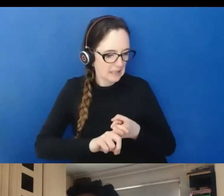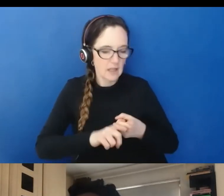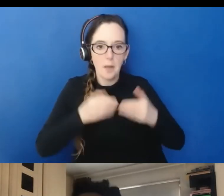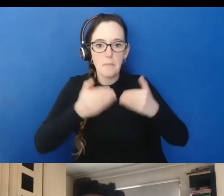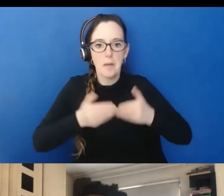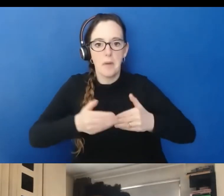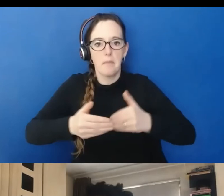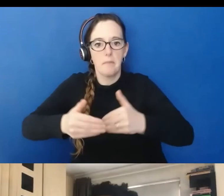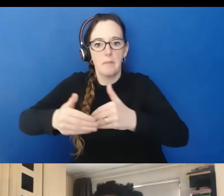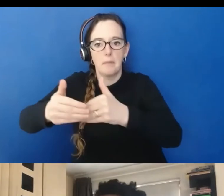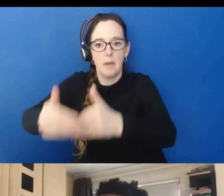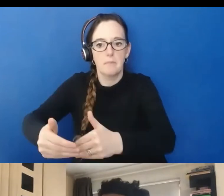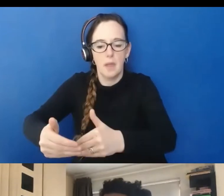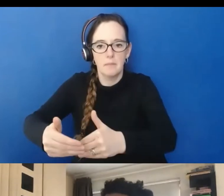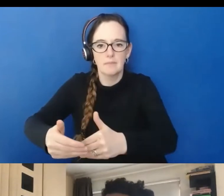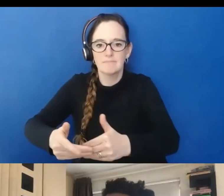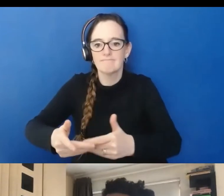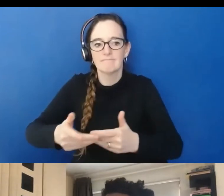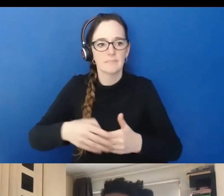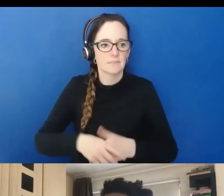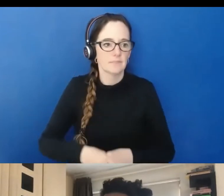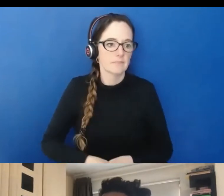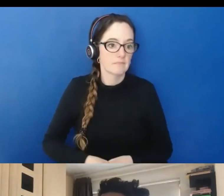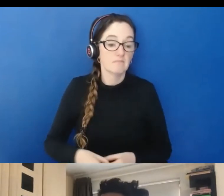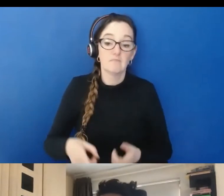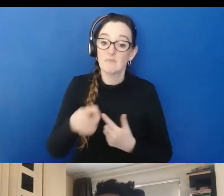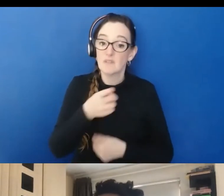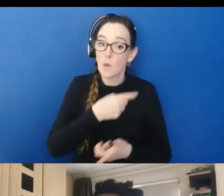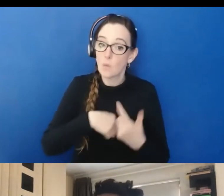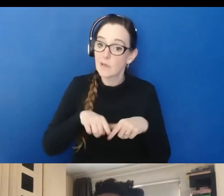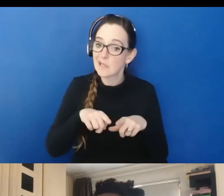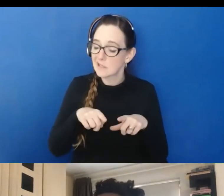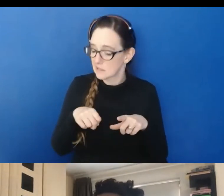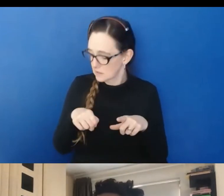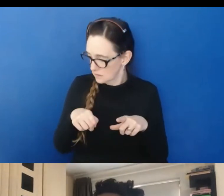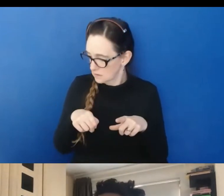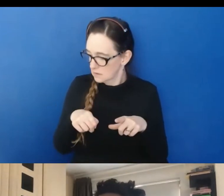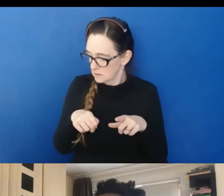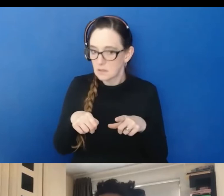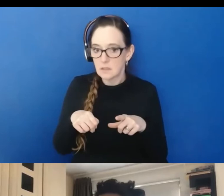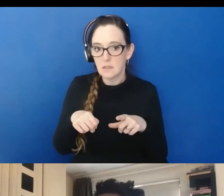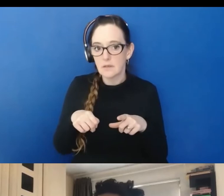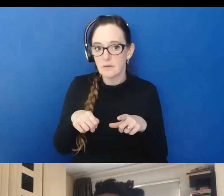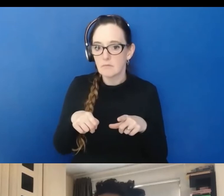to actual performance. And we did that for a project that he ran